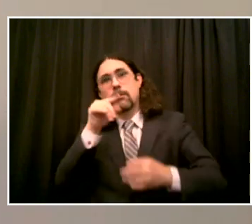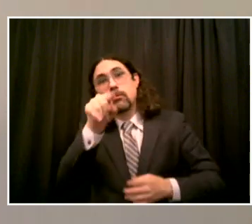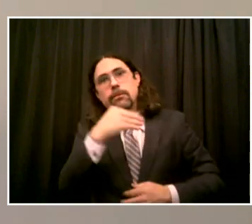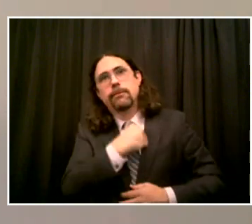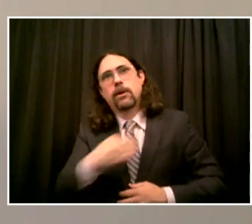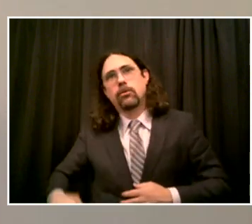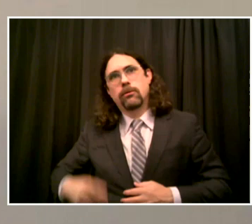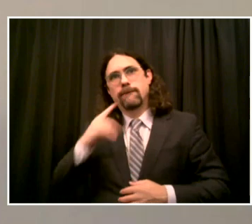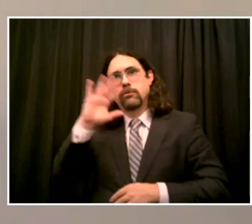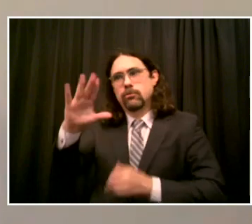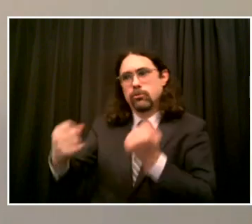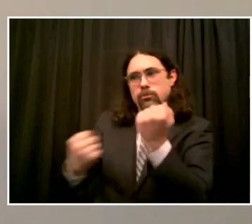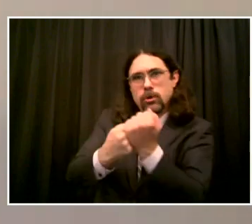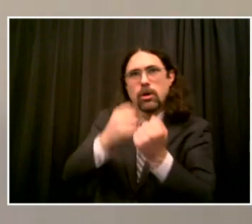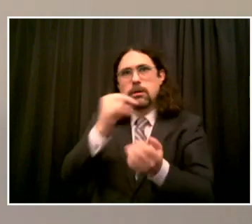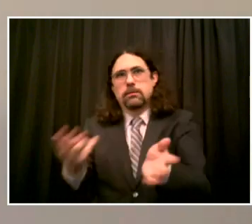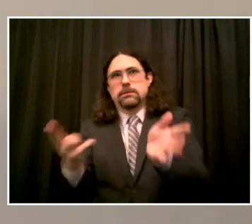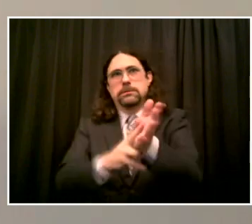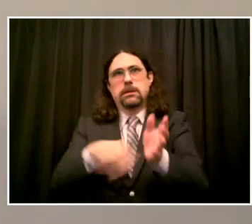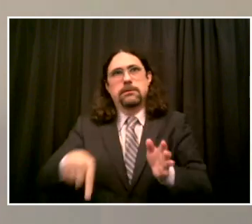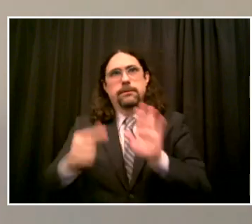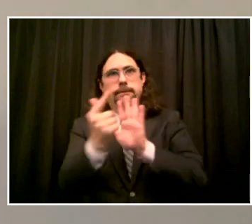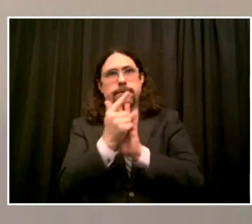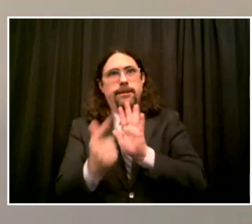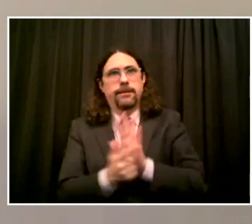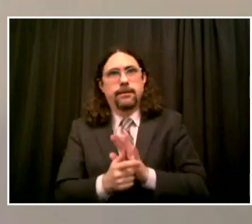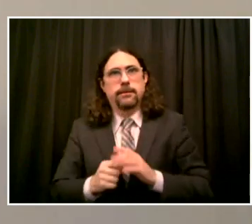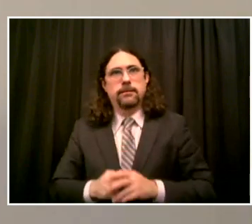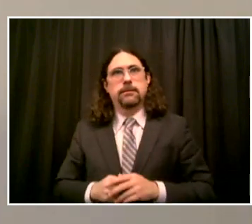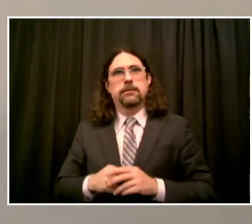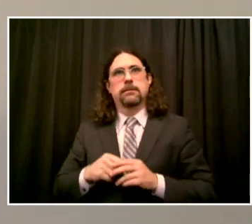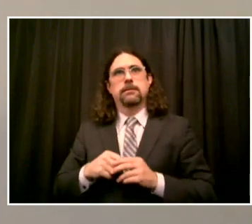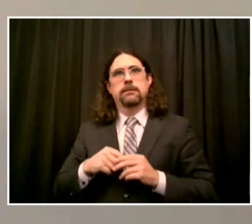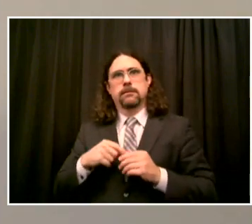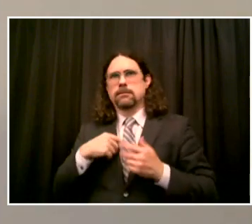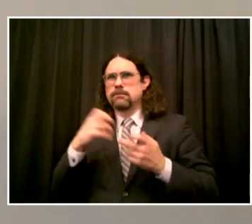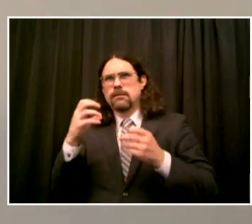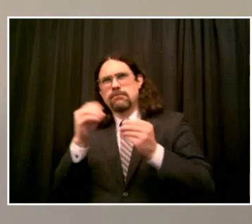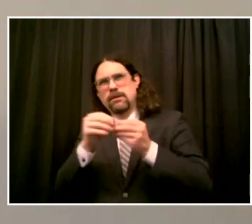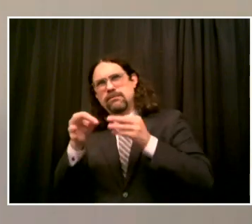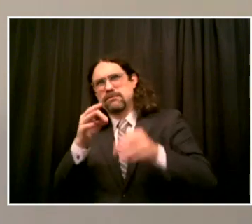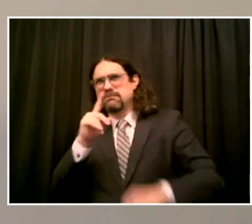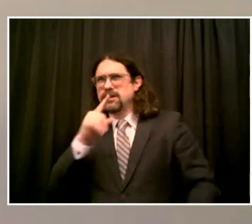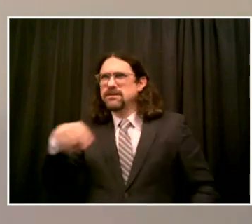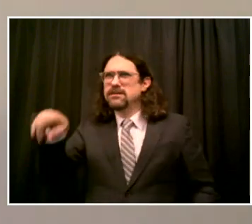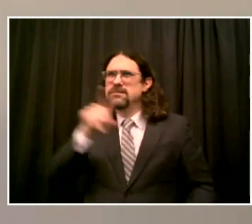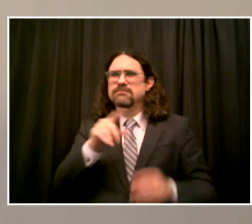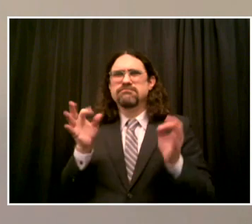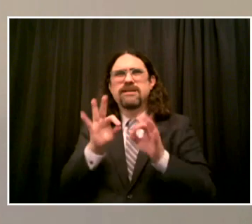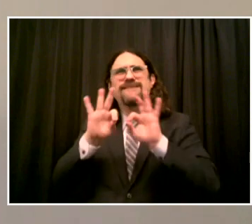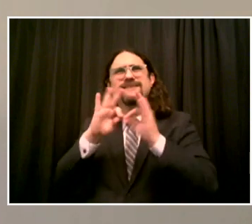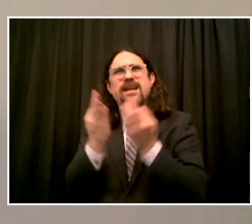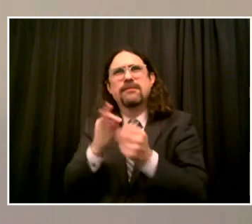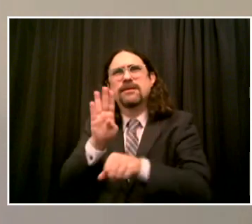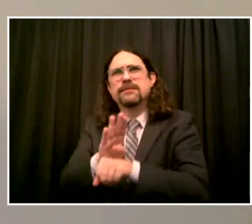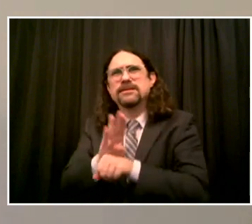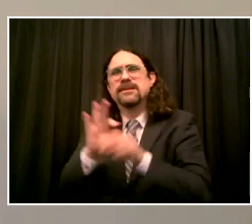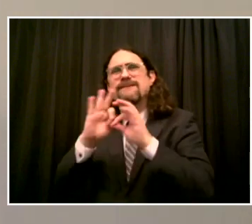AND I WANT TO THANK MAYOR